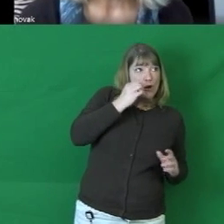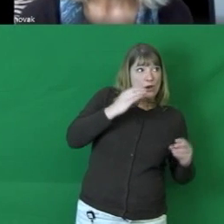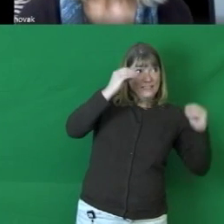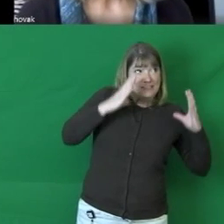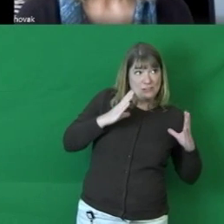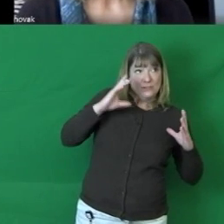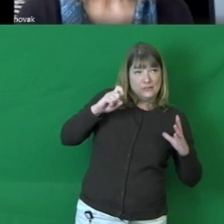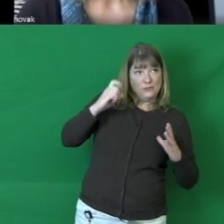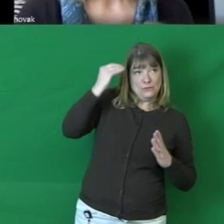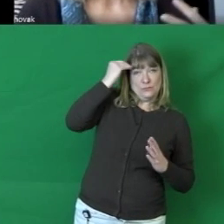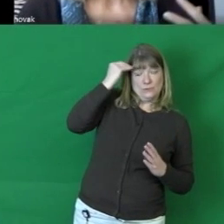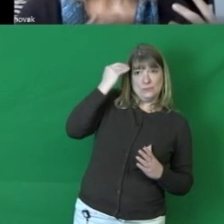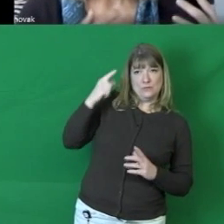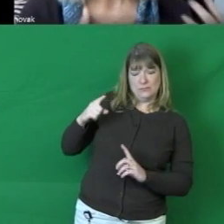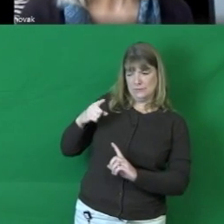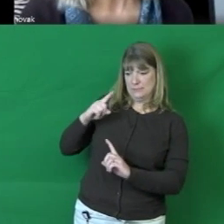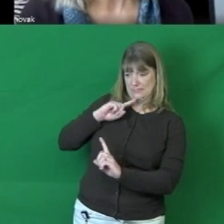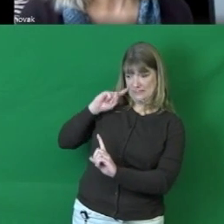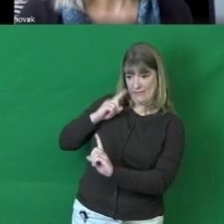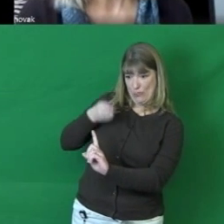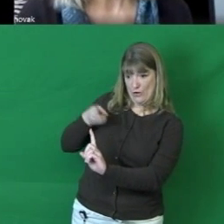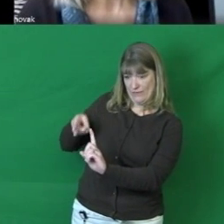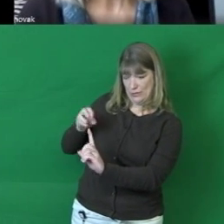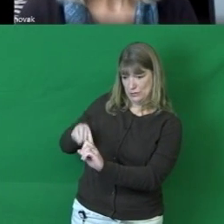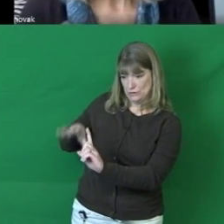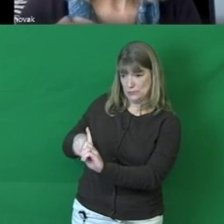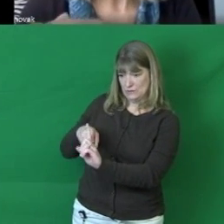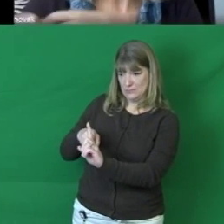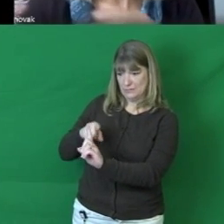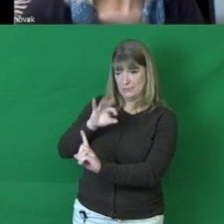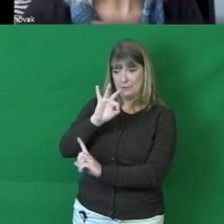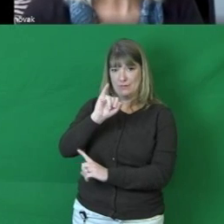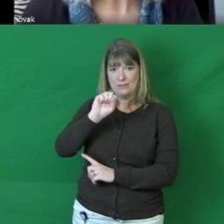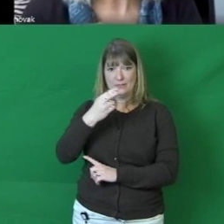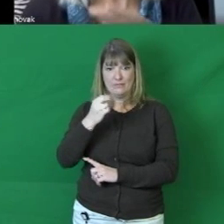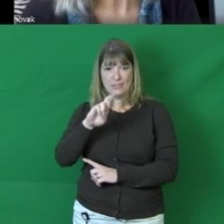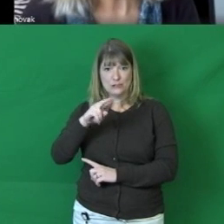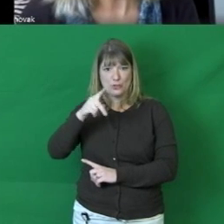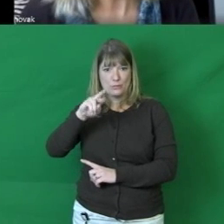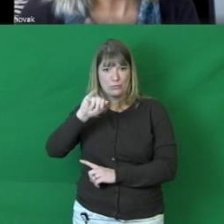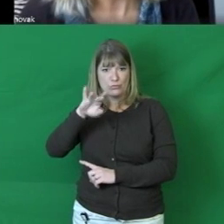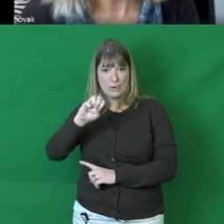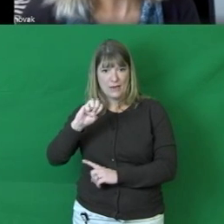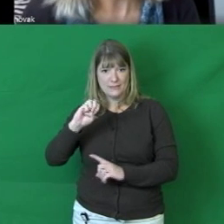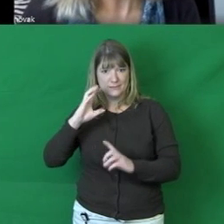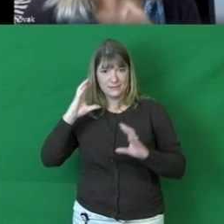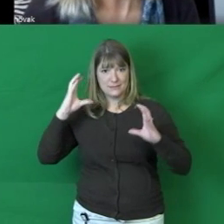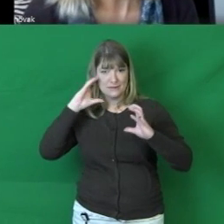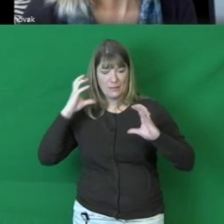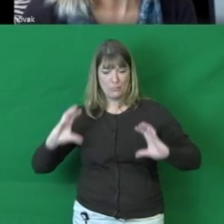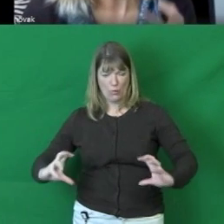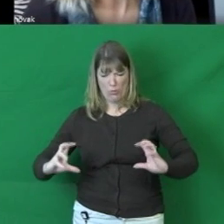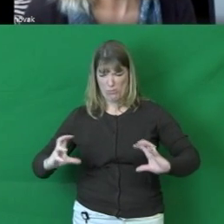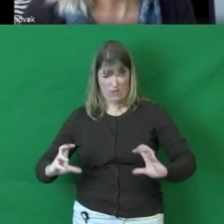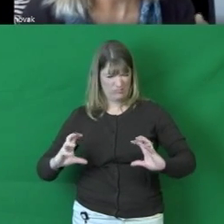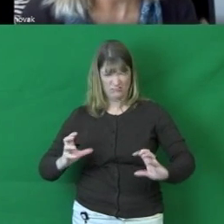realize, that for a student who is Deaf or hard of hearing, a Fisher Price boombox is not going to do justice